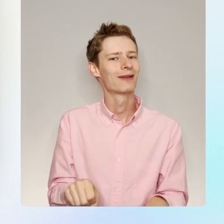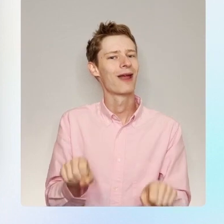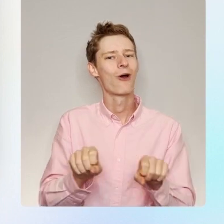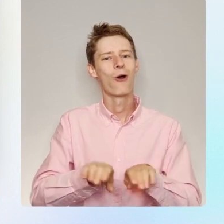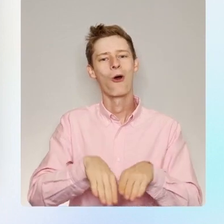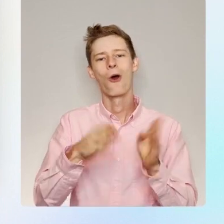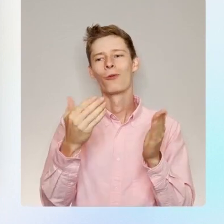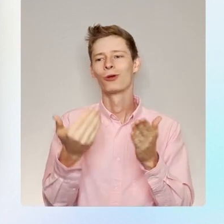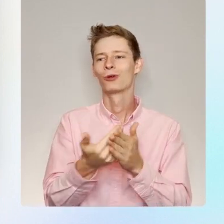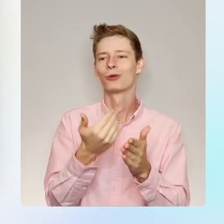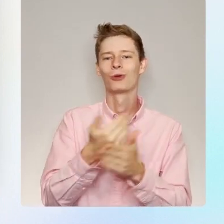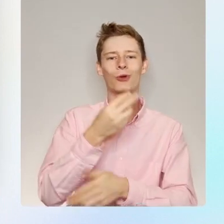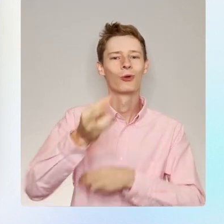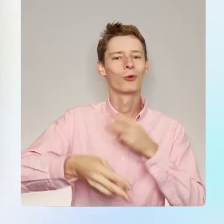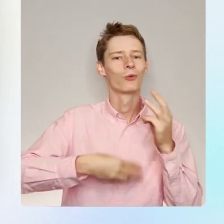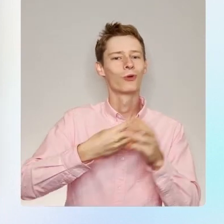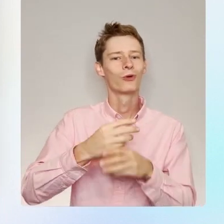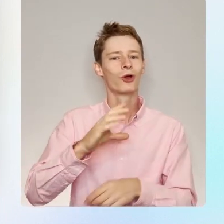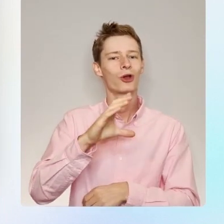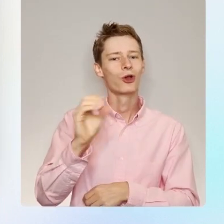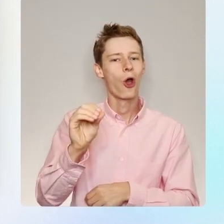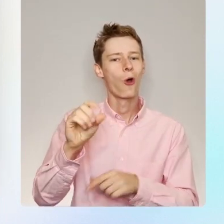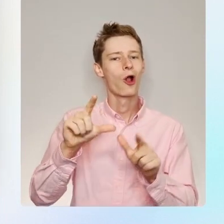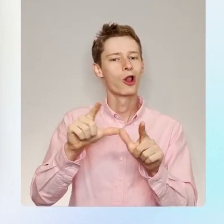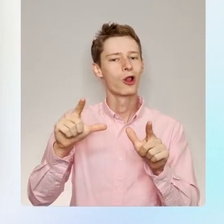of co-located multiplayer experiences.